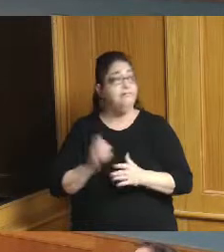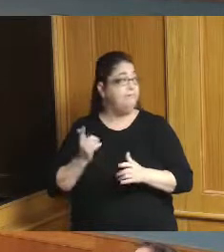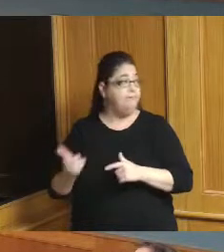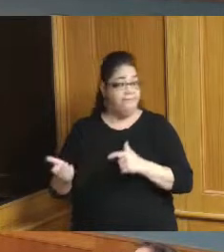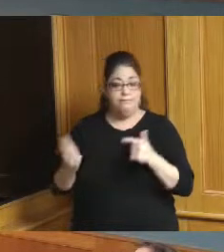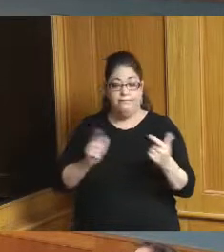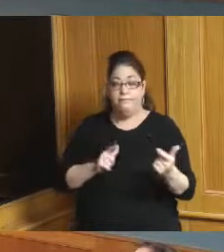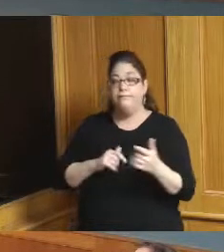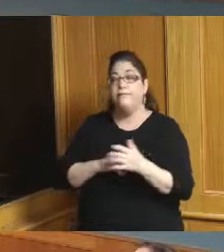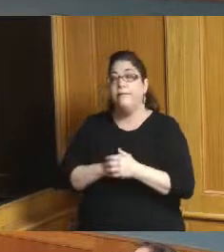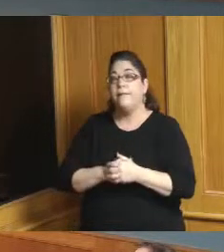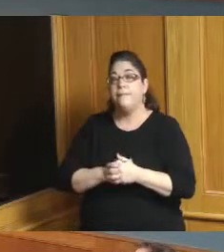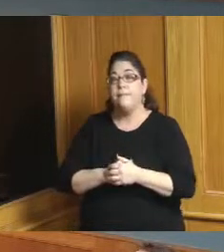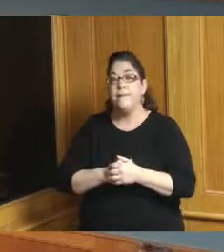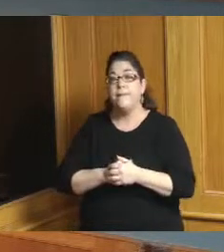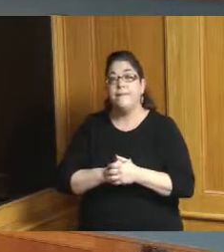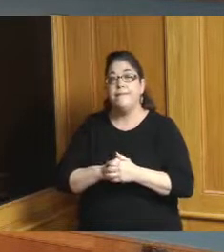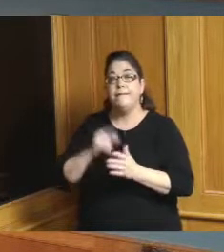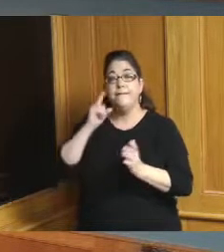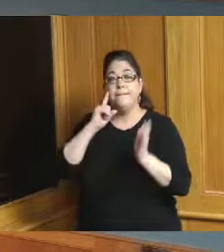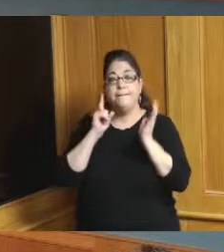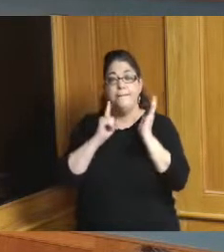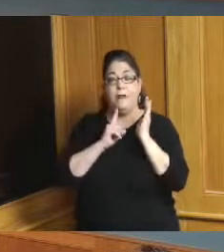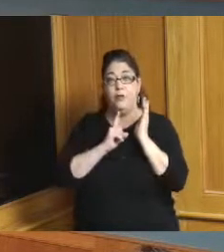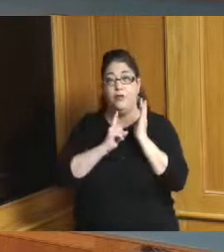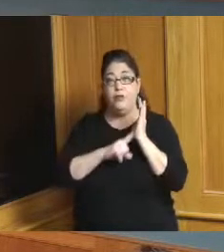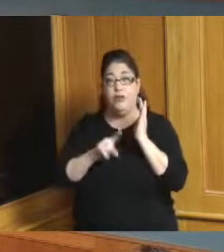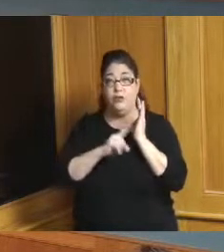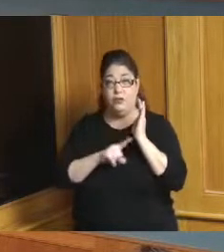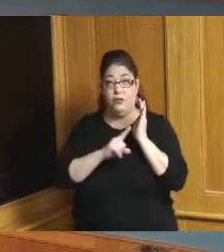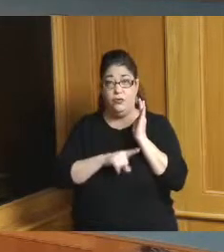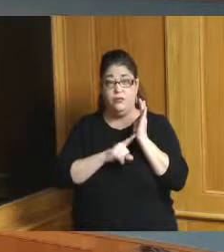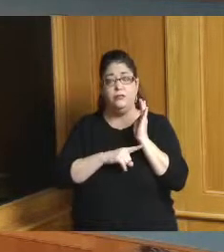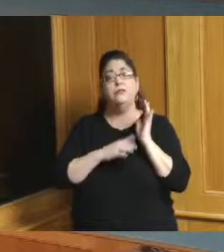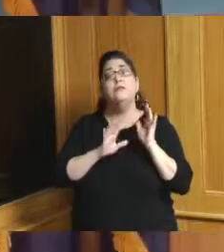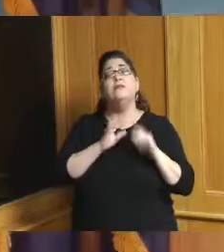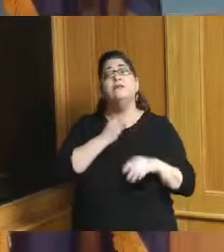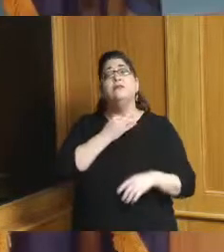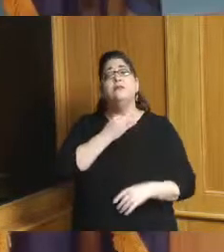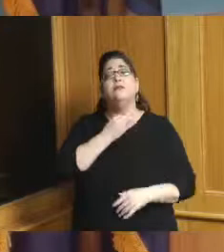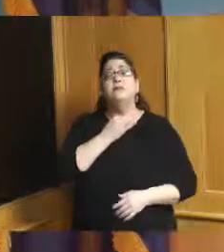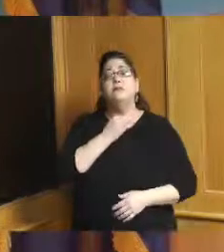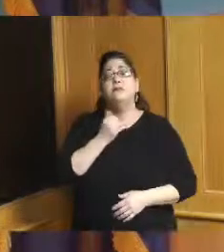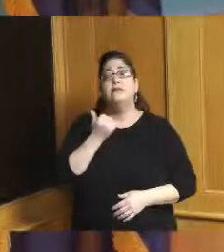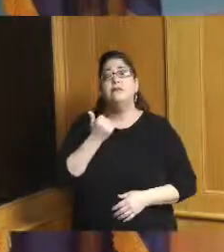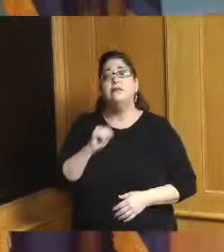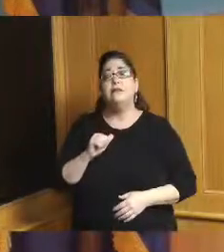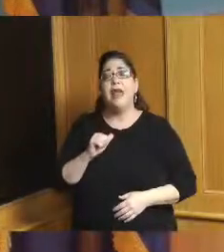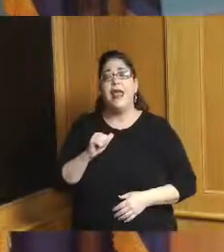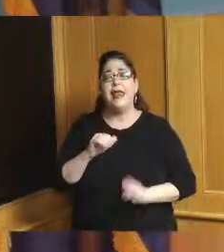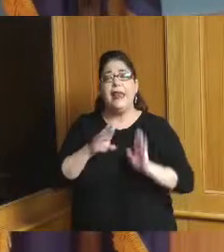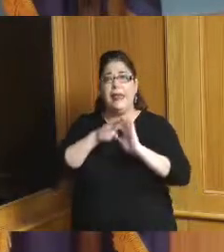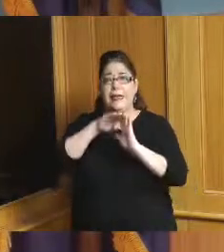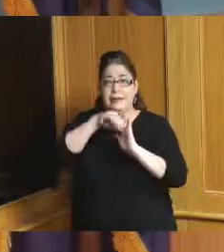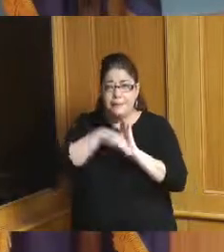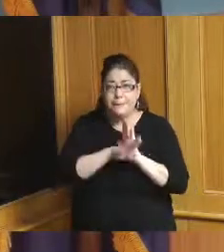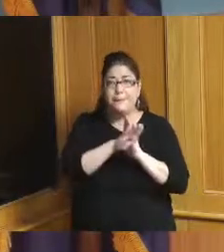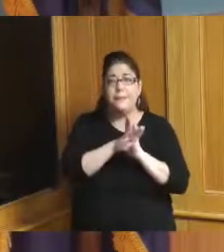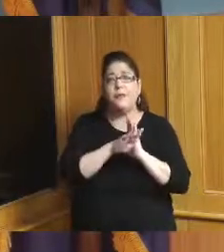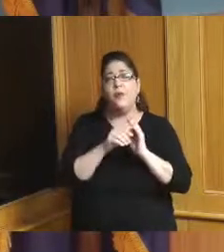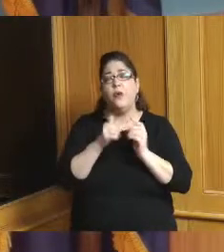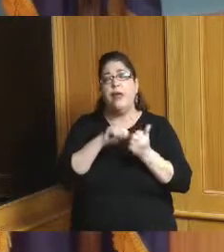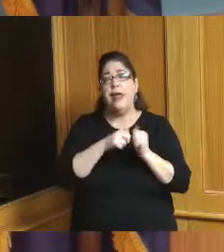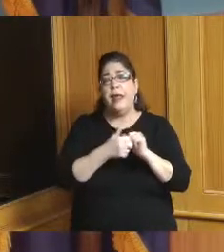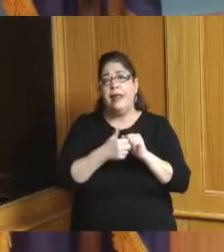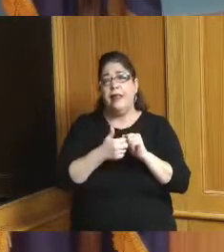in this in the research was there any did you see any dip or any progress if you will